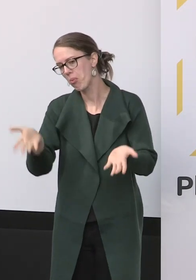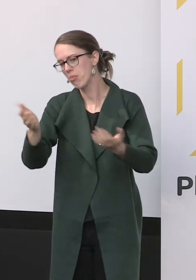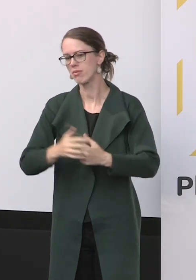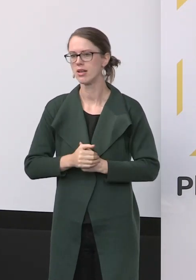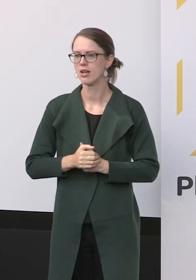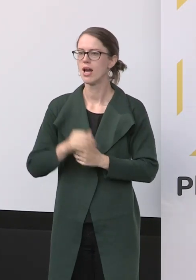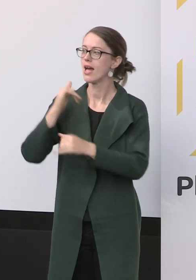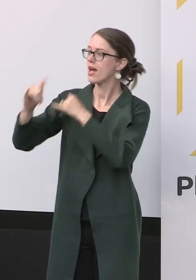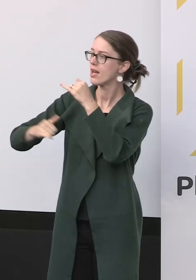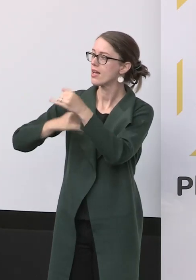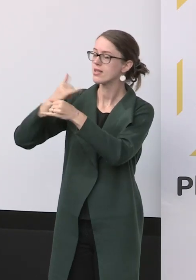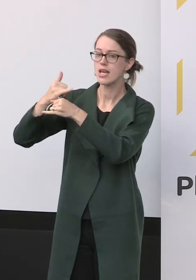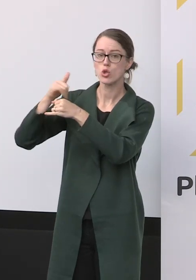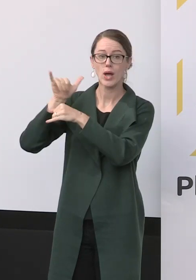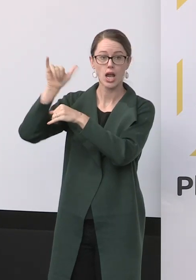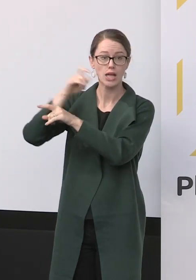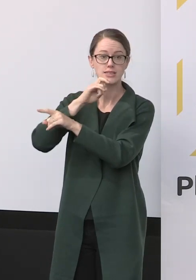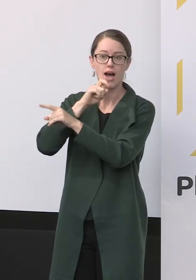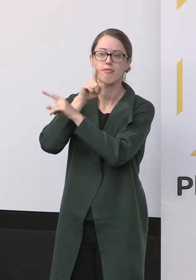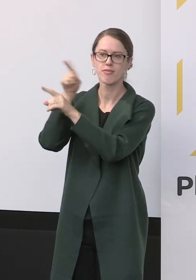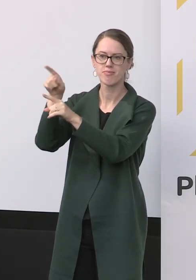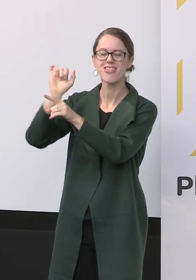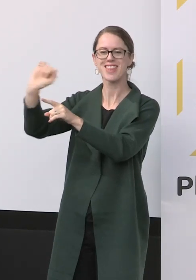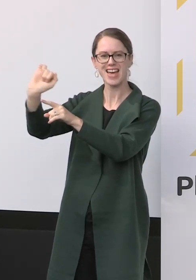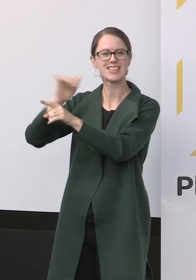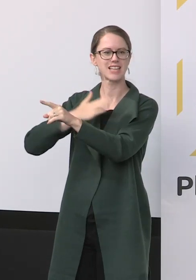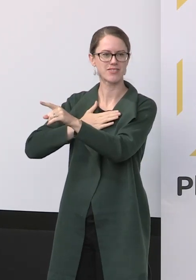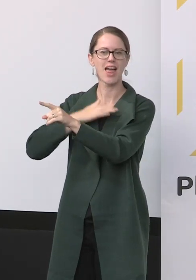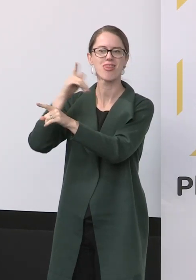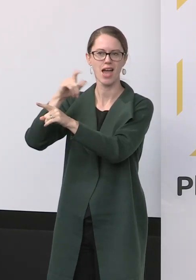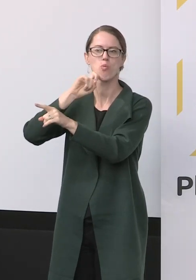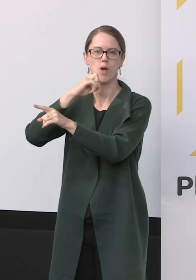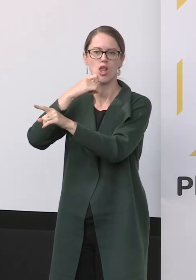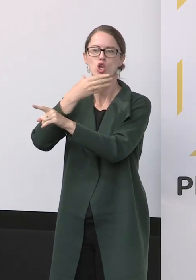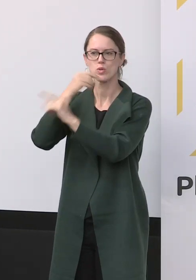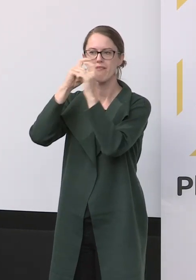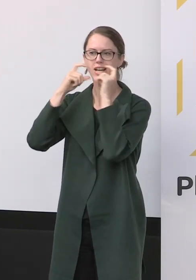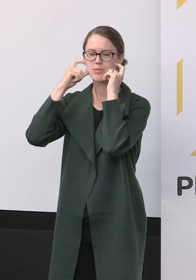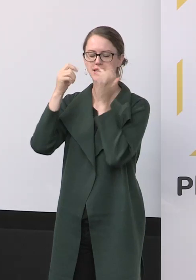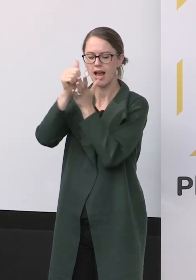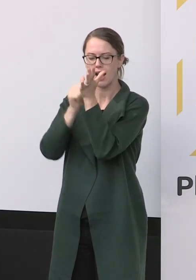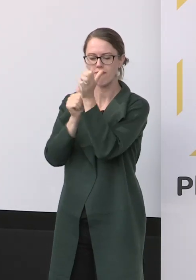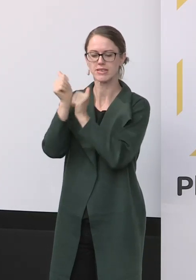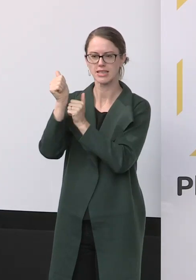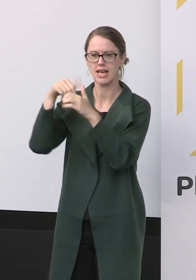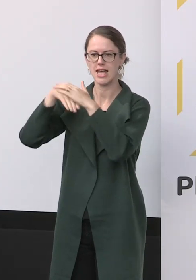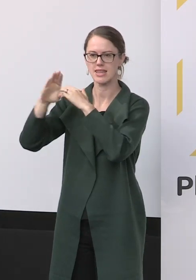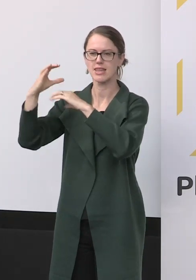recommended nor required, but not discouraged. So, saying the international airline